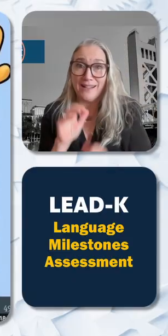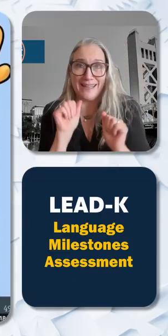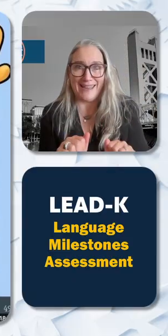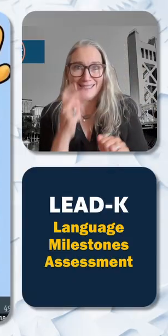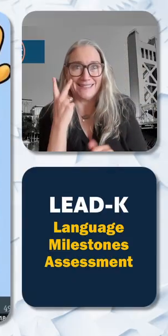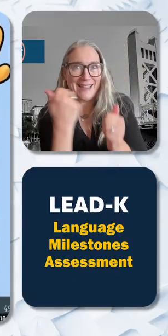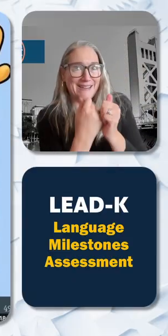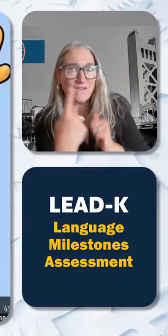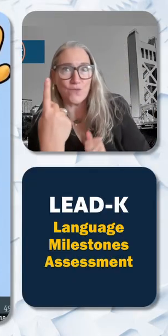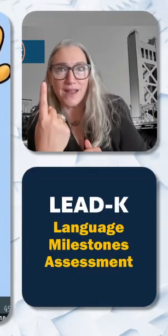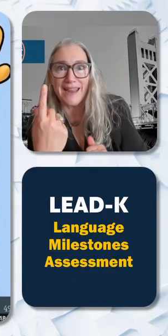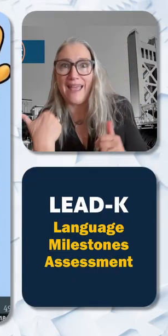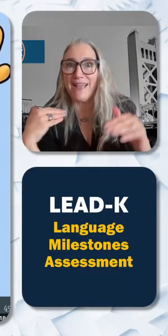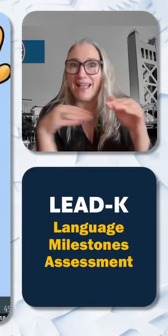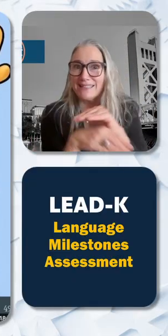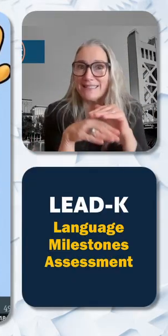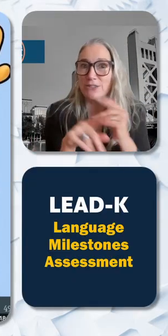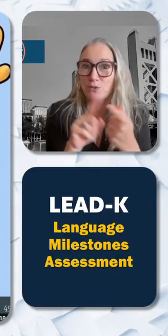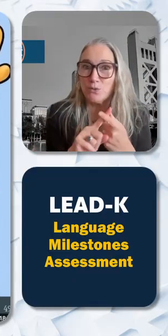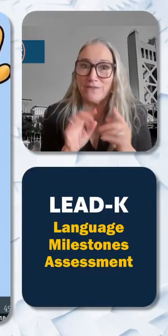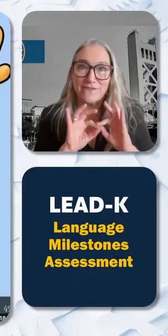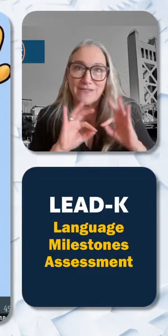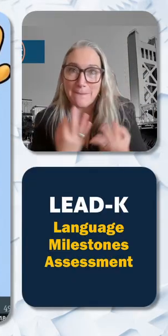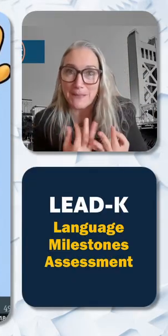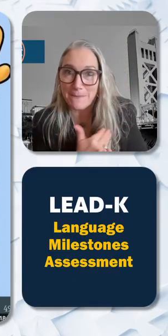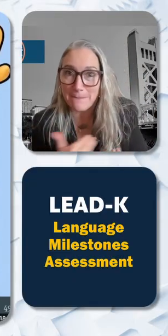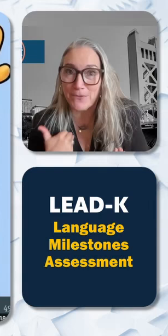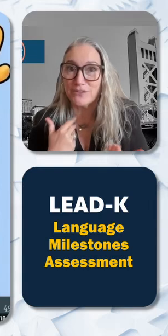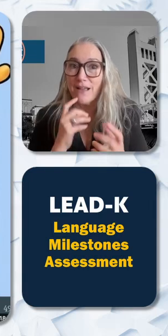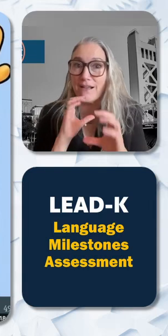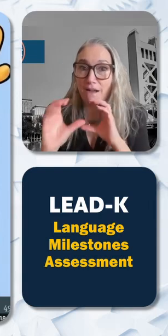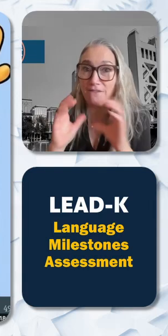giving different examples of making sure that at the dinner table, the child has